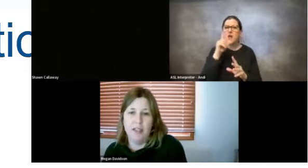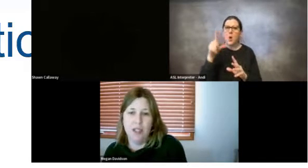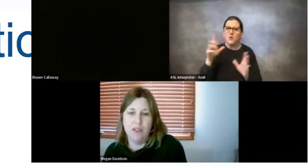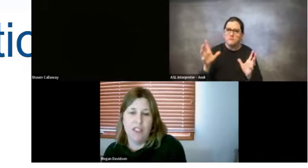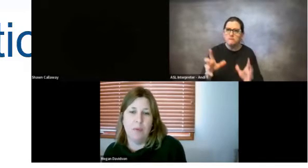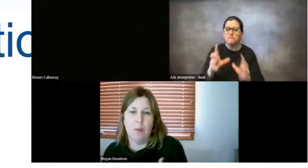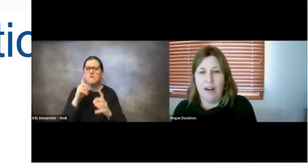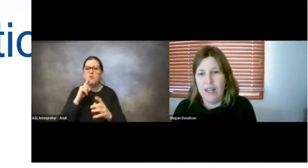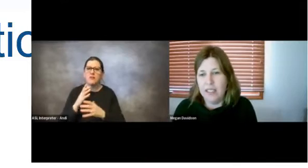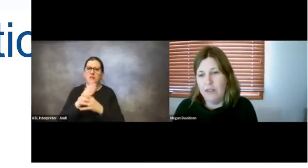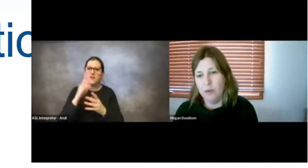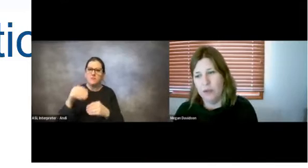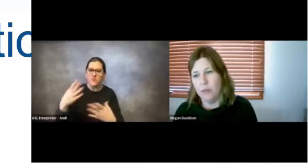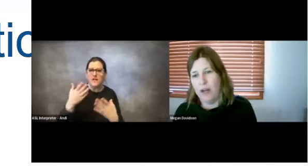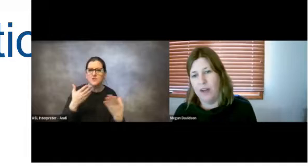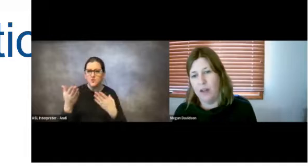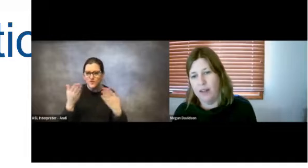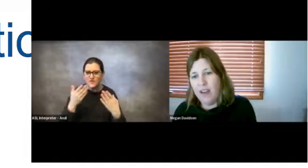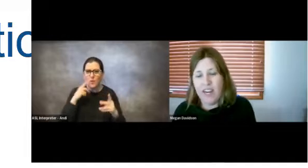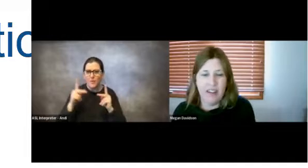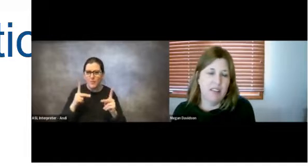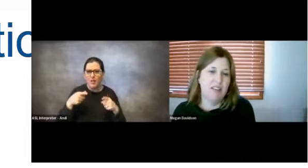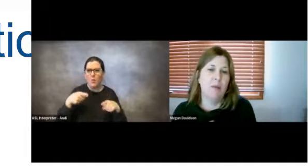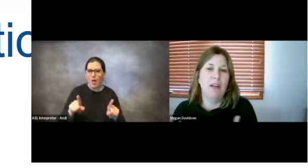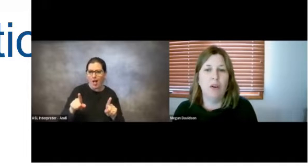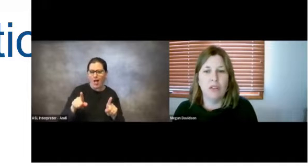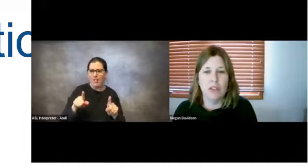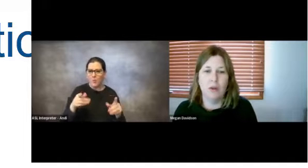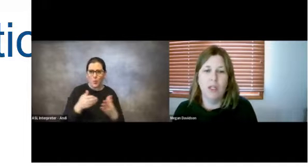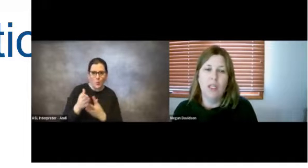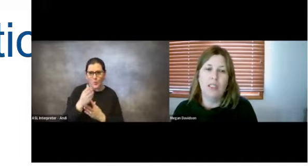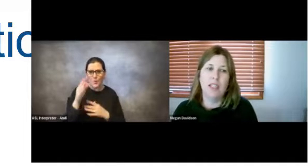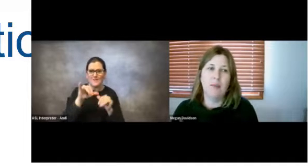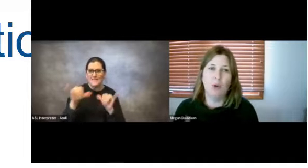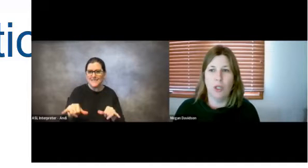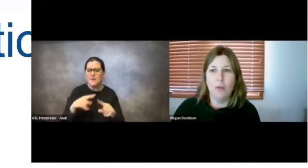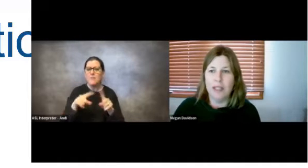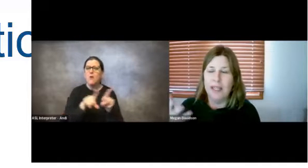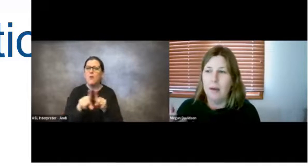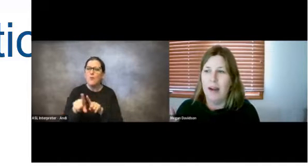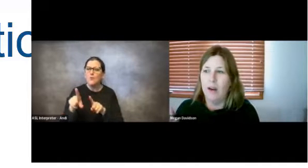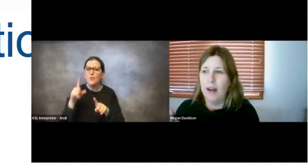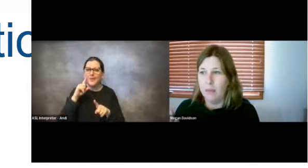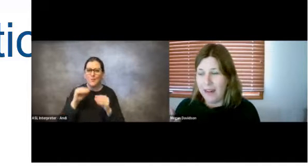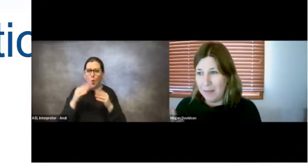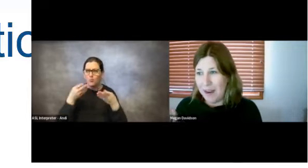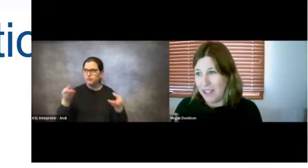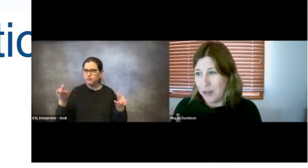and services that we're providing to individuals while they're navigating the system, but also to think more globally about how it might impact